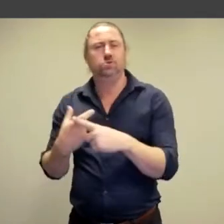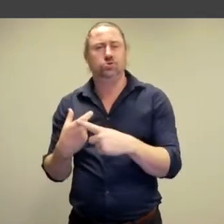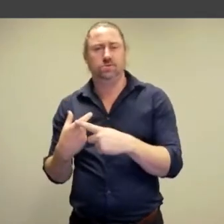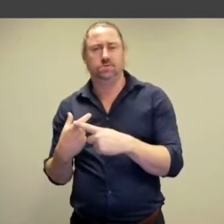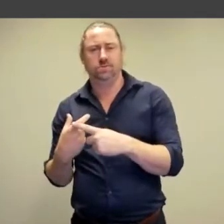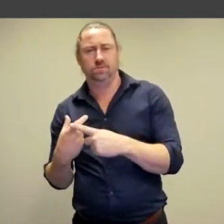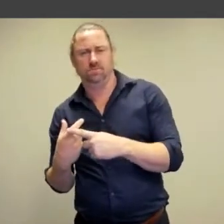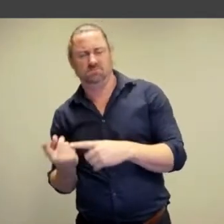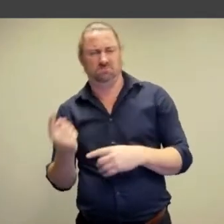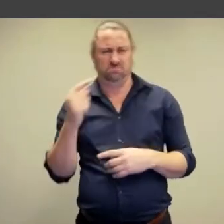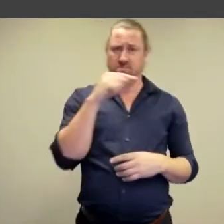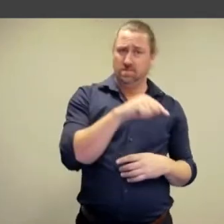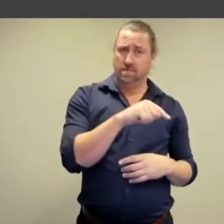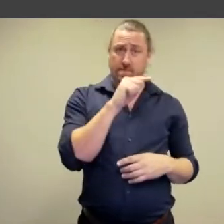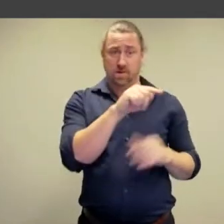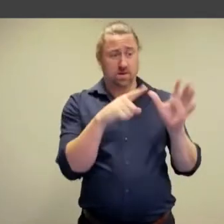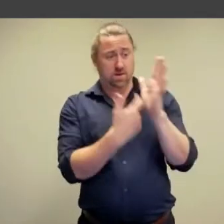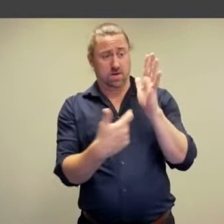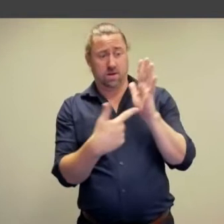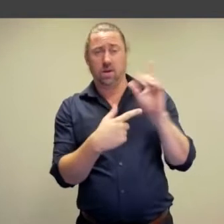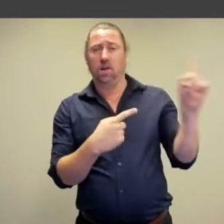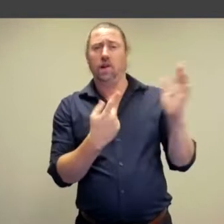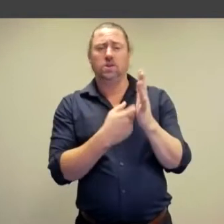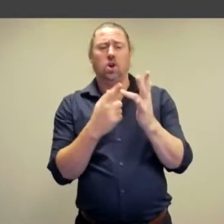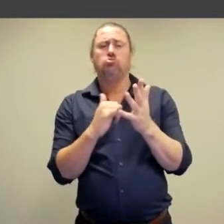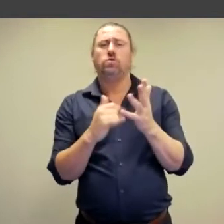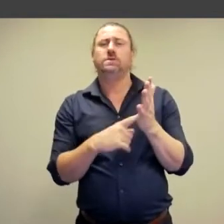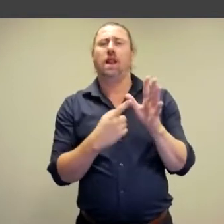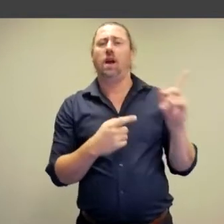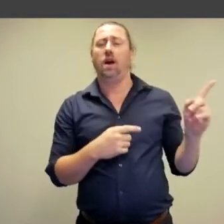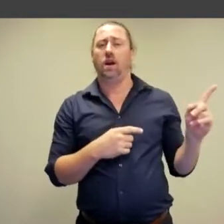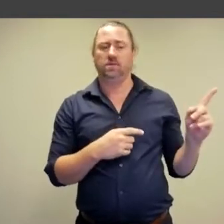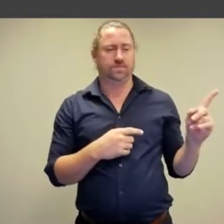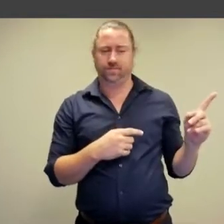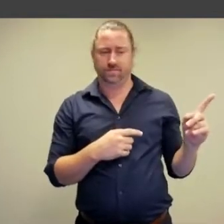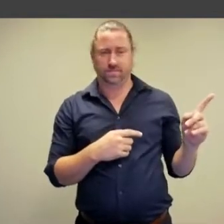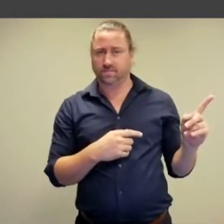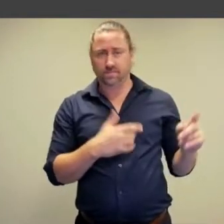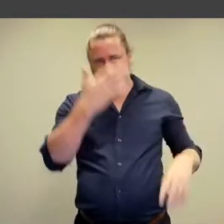By contrast, Rosler